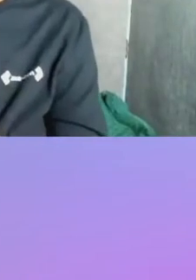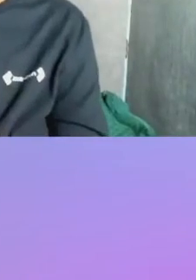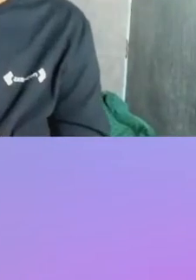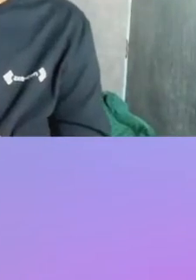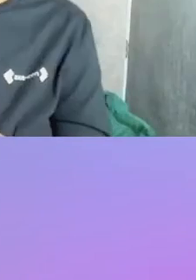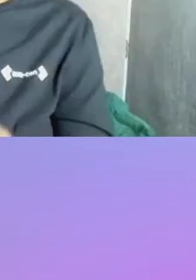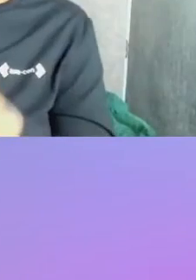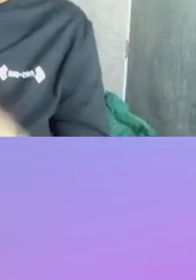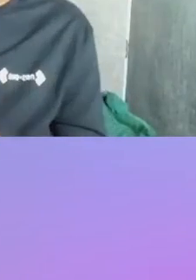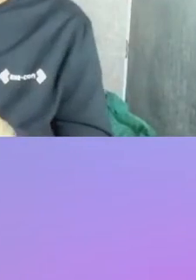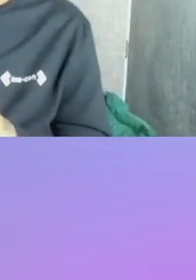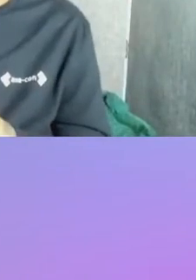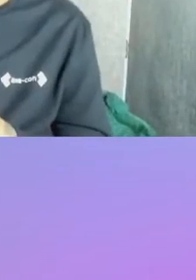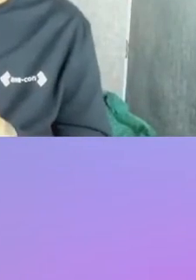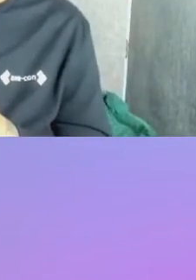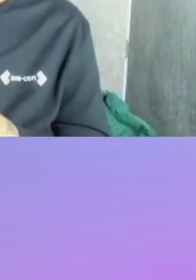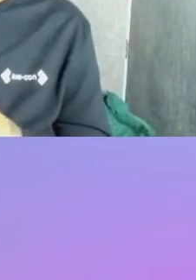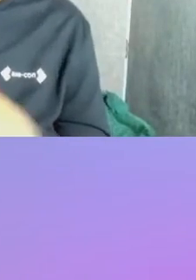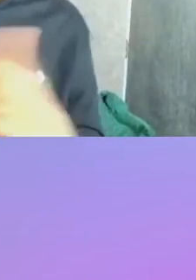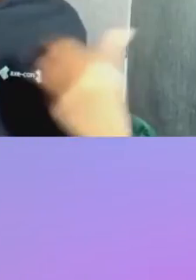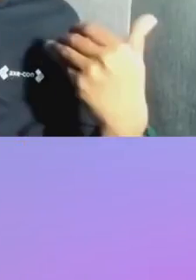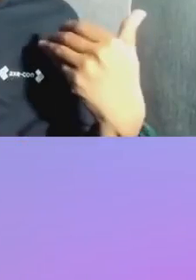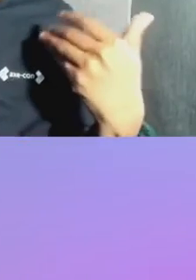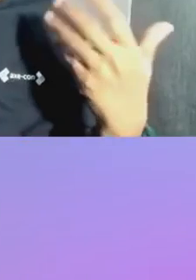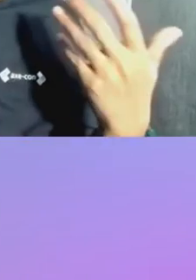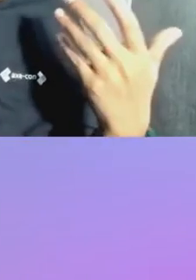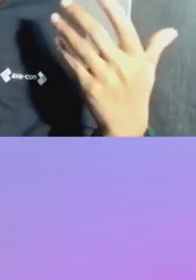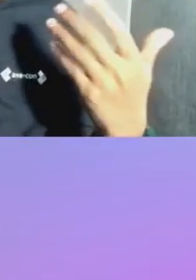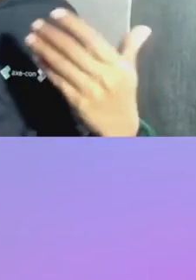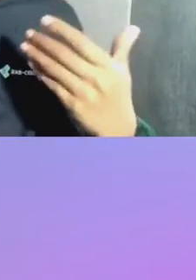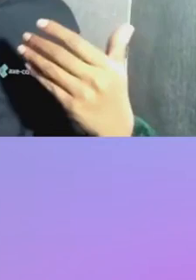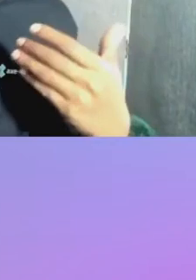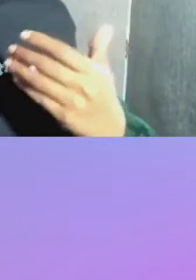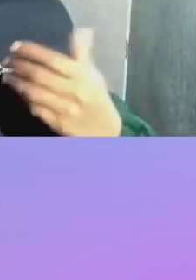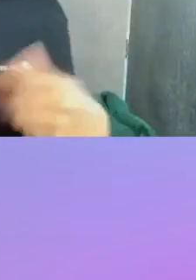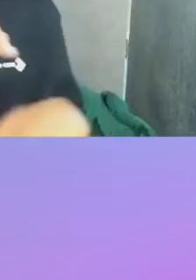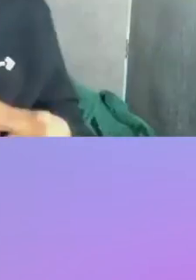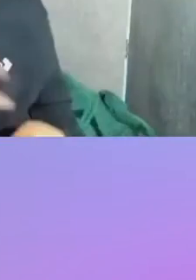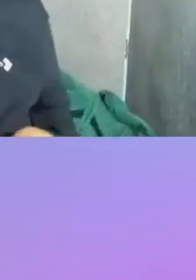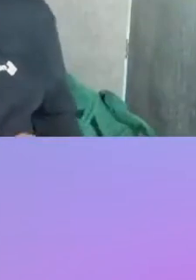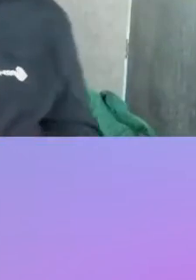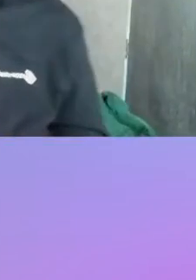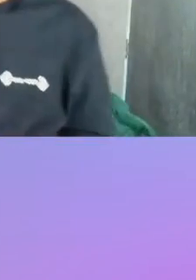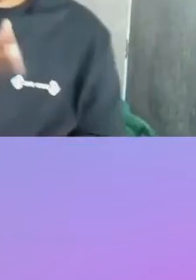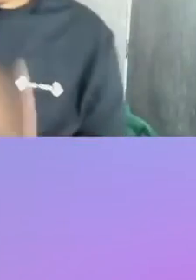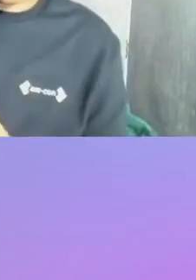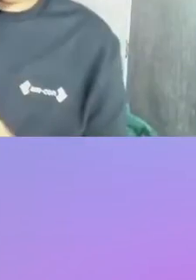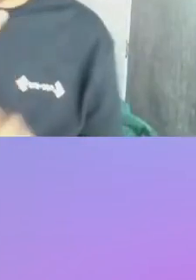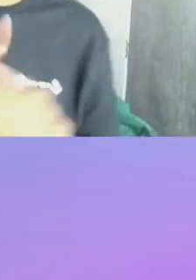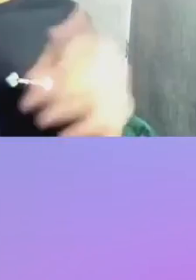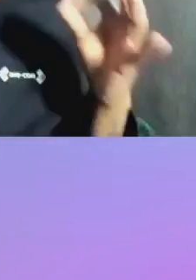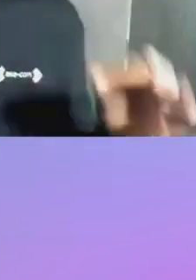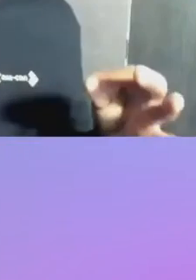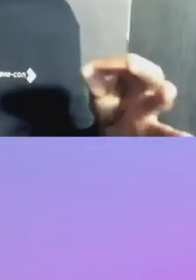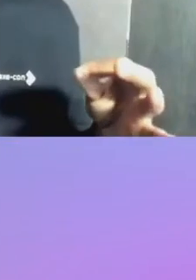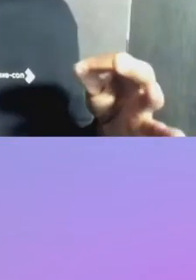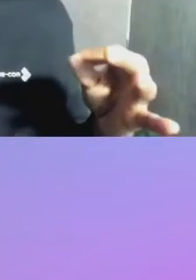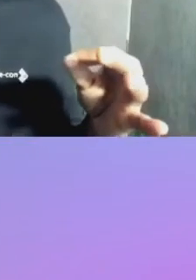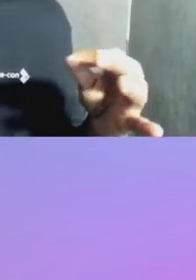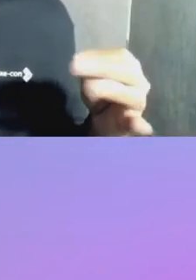think when he is dancing and singing down the street? He already had the people volunteered to be there with